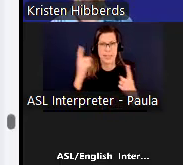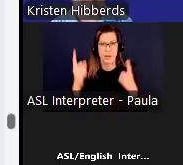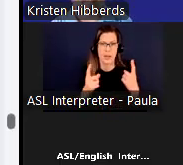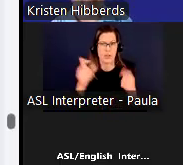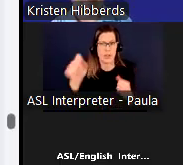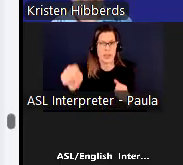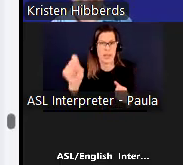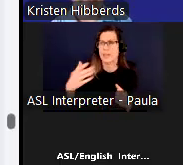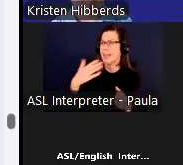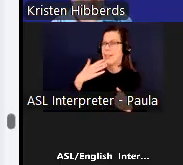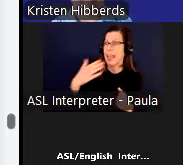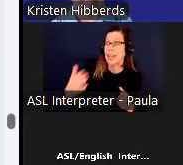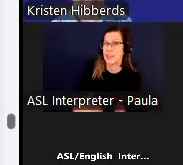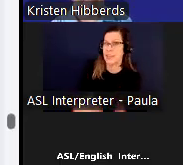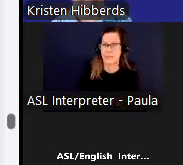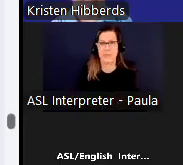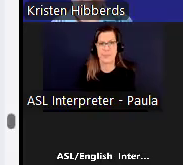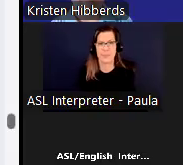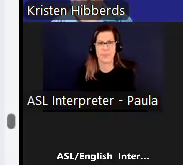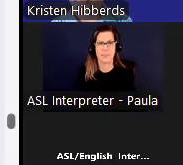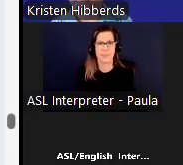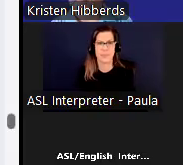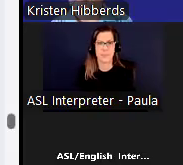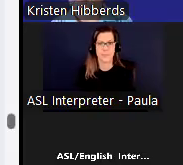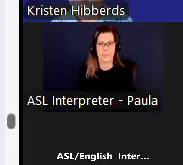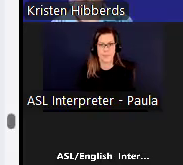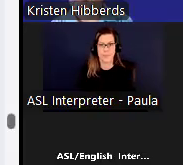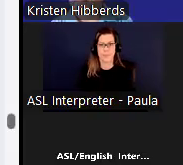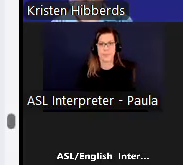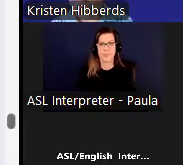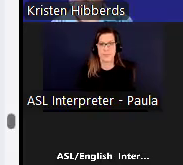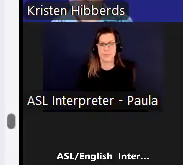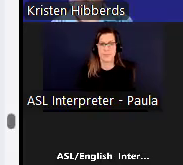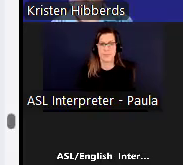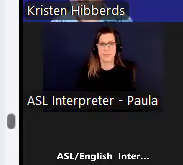Thank you, Fred.